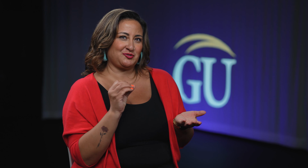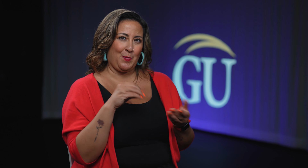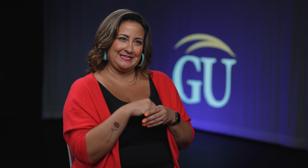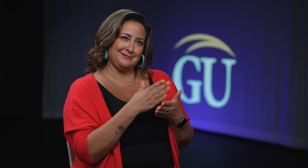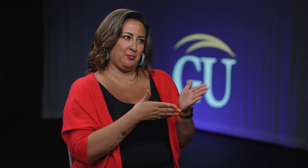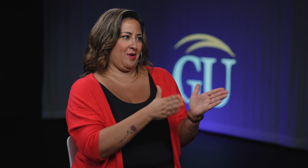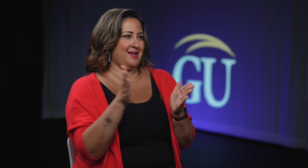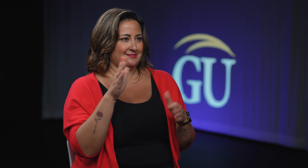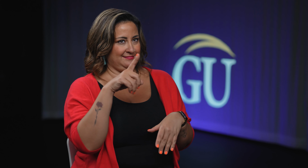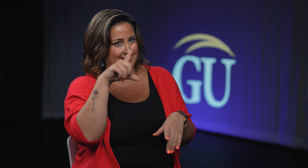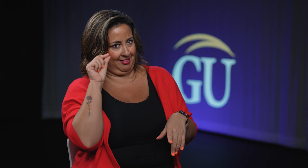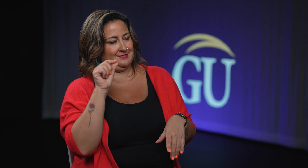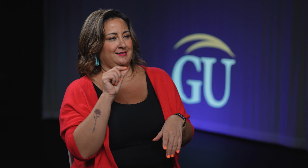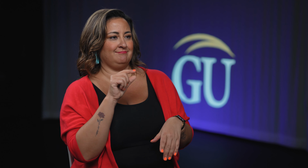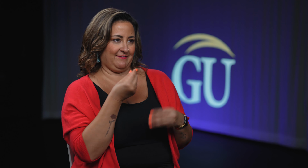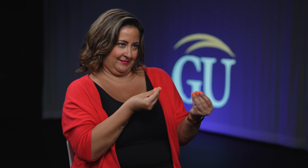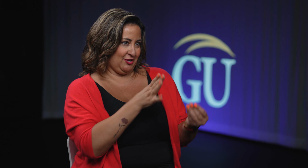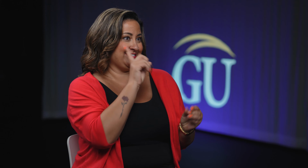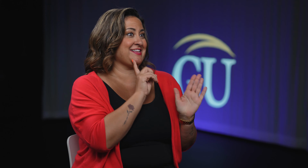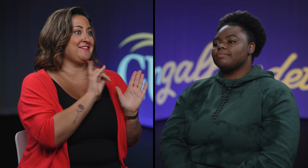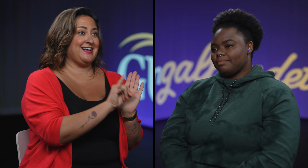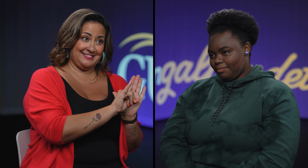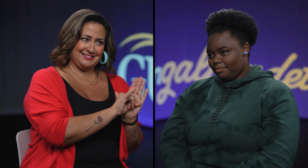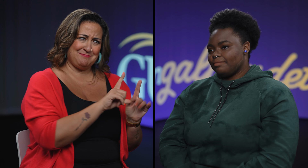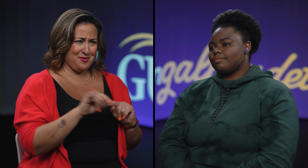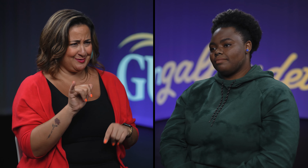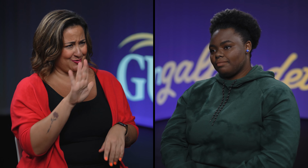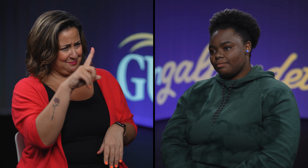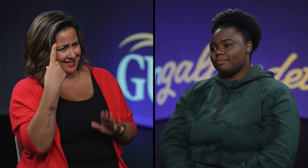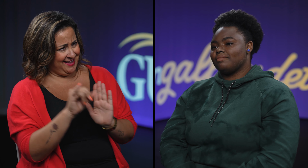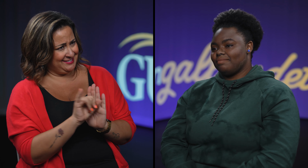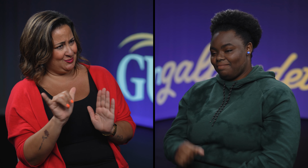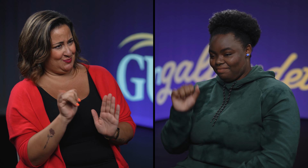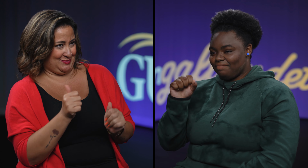So in some ways, Gallaudet has fed your deaf identity, but also your black identity. Yes